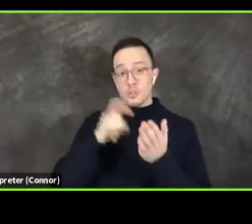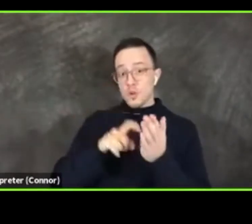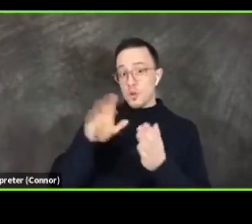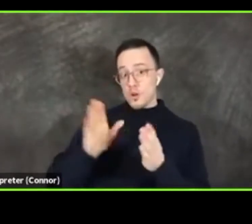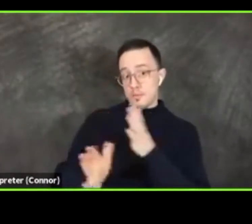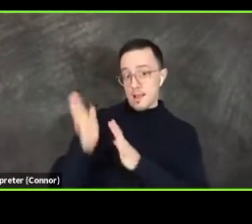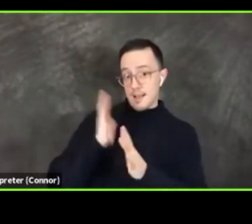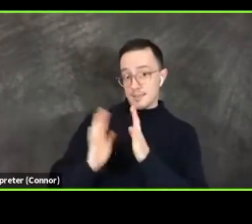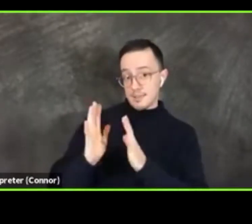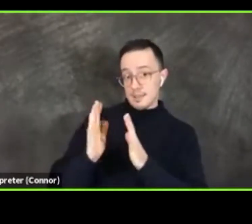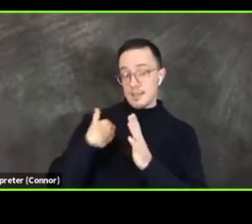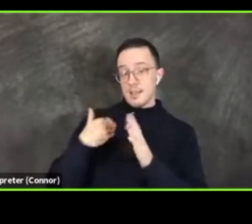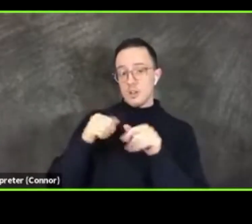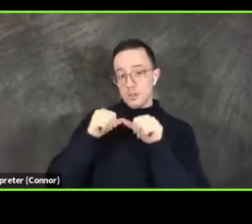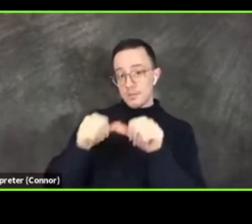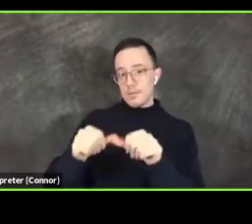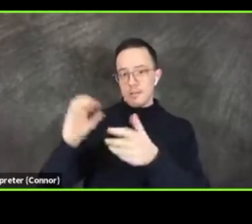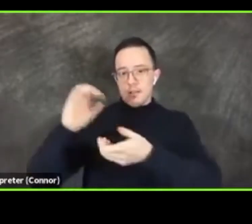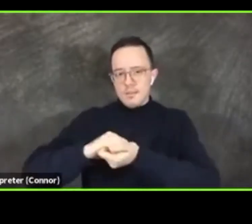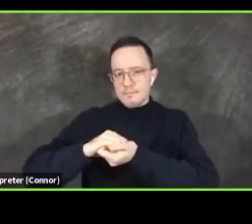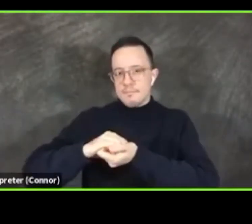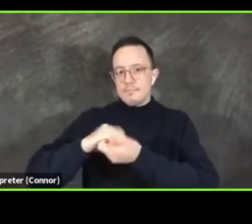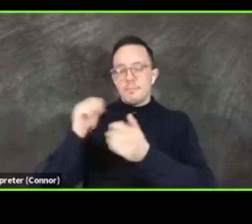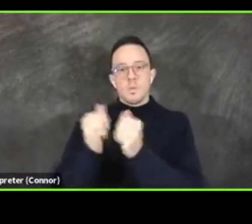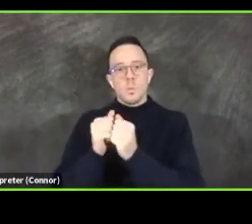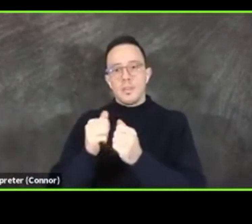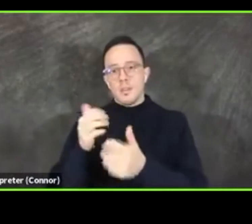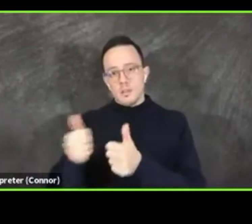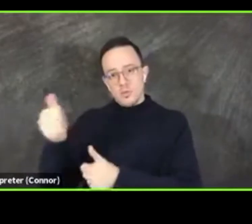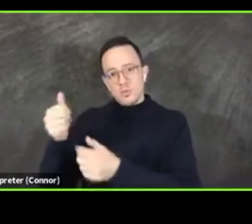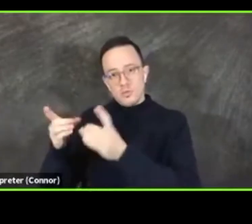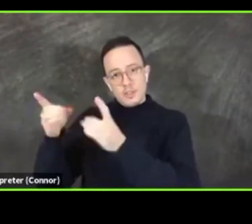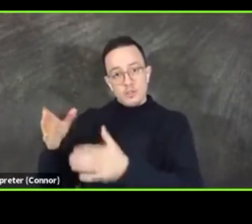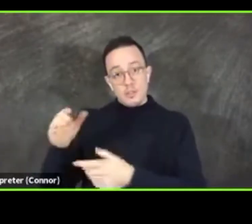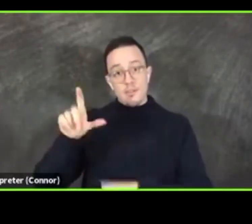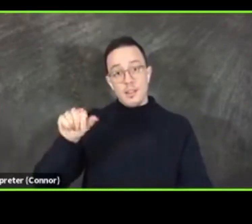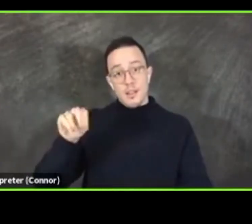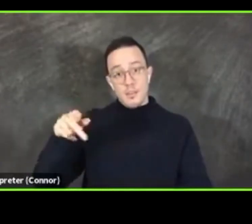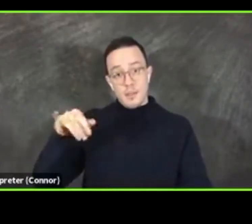EMBODIED LAND ACKNOWLEDGEMENT WITH DIRECTORS OF THE LENAPE CENTER; JOE WHITTLE